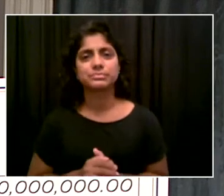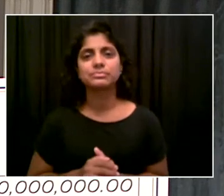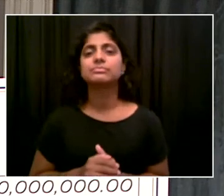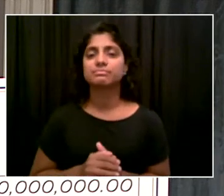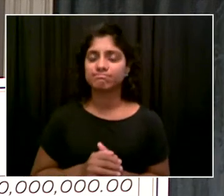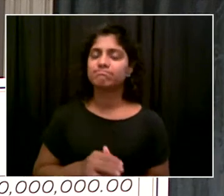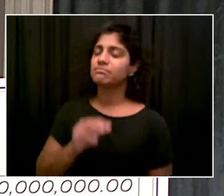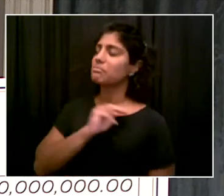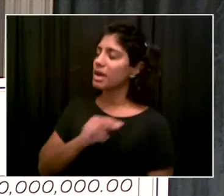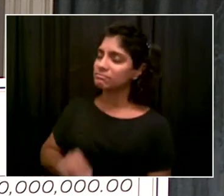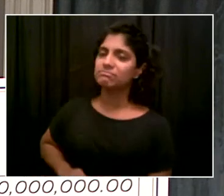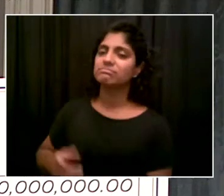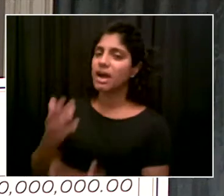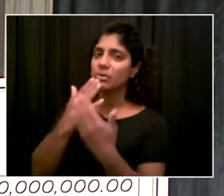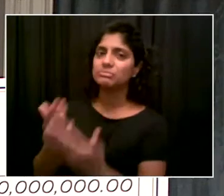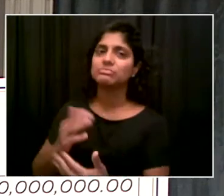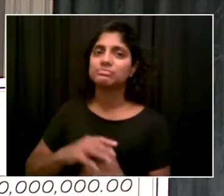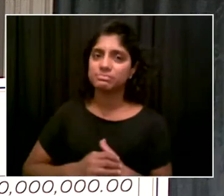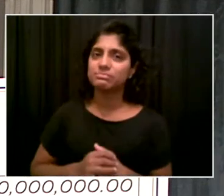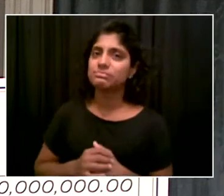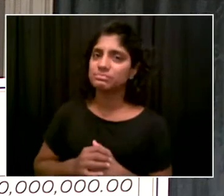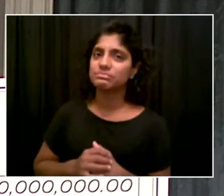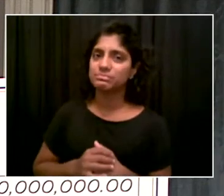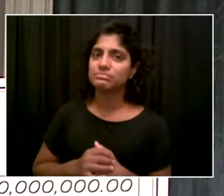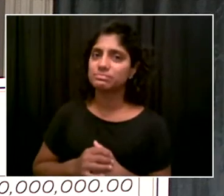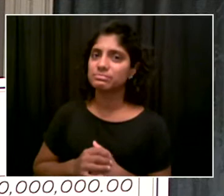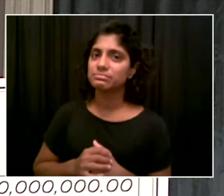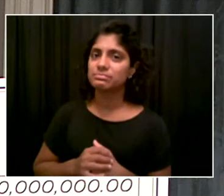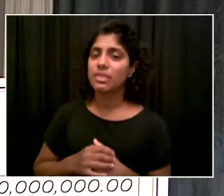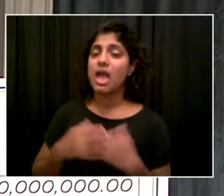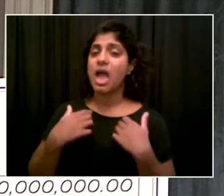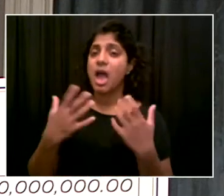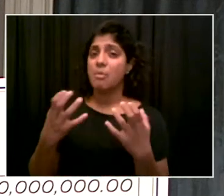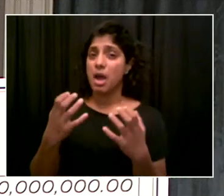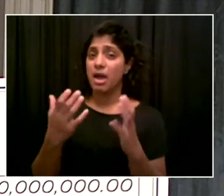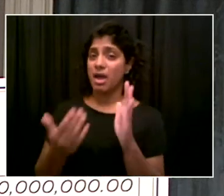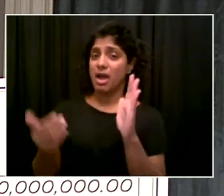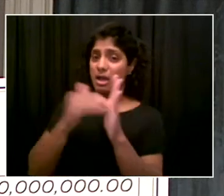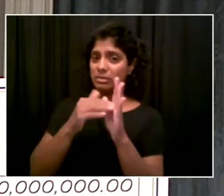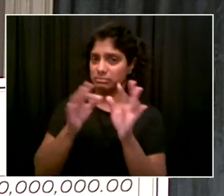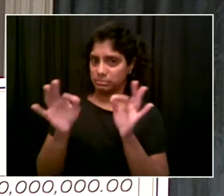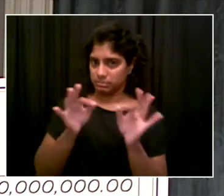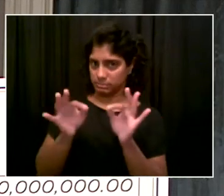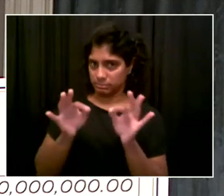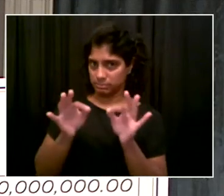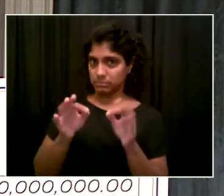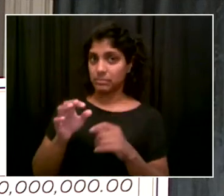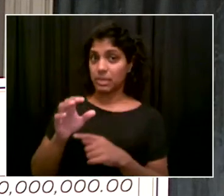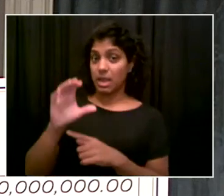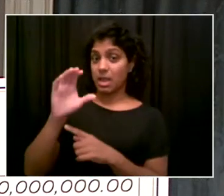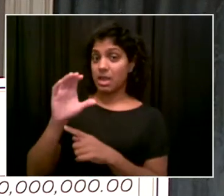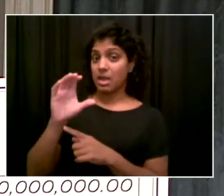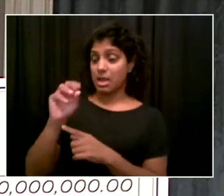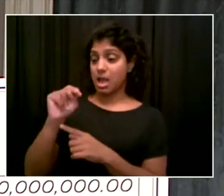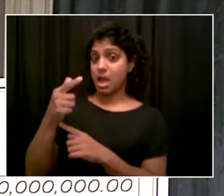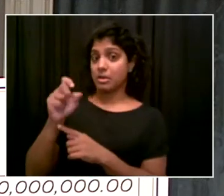IMPLEMENT IT IN FACT SO WE CAN'T AFFORD TO DELAY ANY LONGER PERIODS BACK RENIE YOJU UST SAID IT, WE PASS IT, WHY HAVEN'T